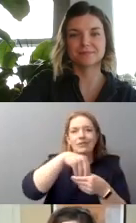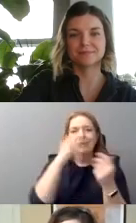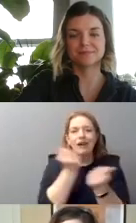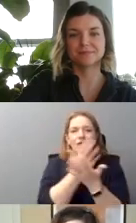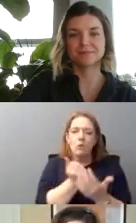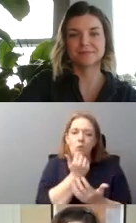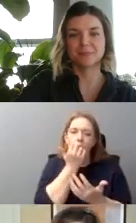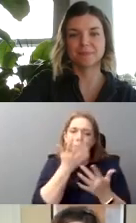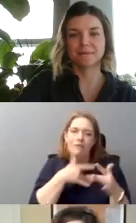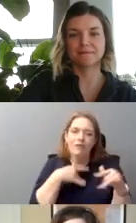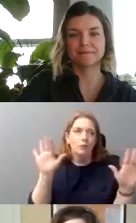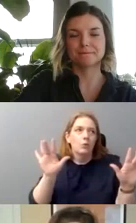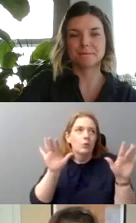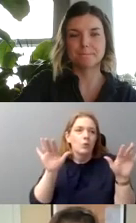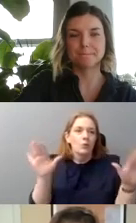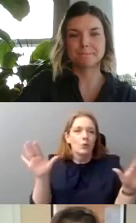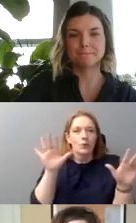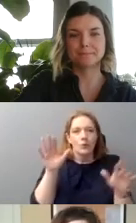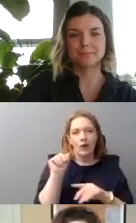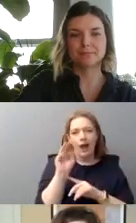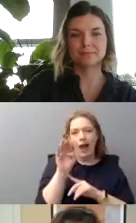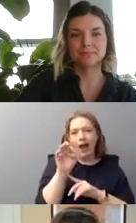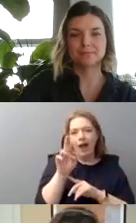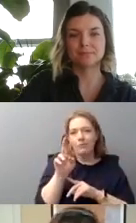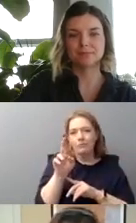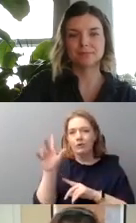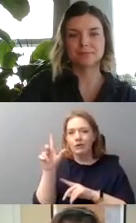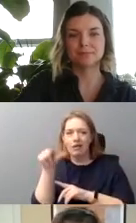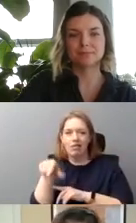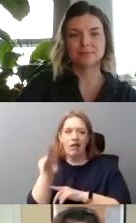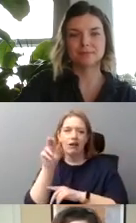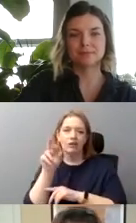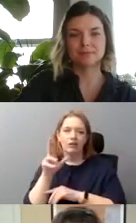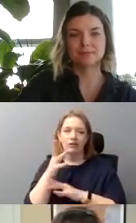the wall surface lets you take in the objects that punctuate these rooms, but also your eyes linger